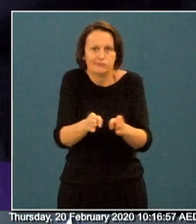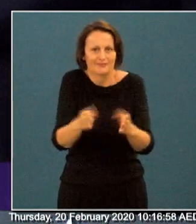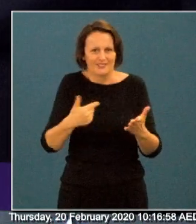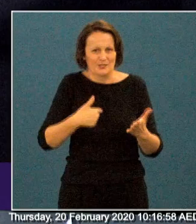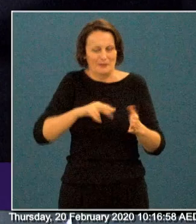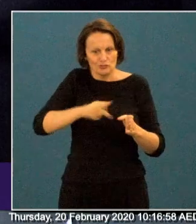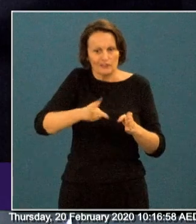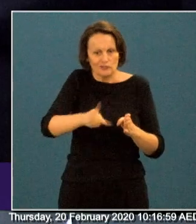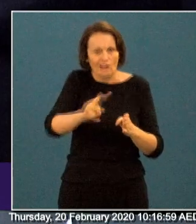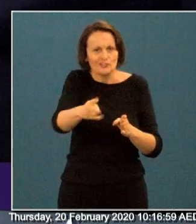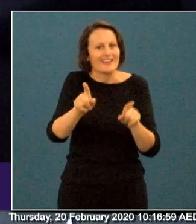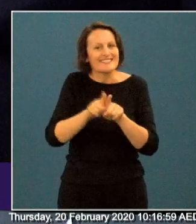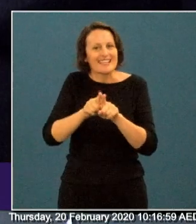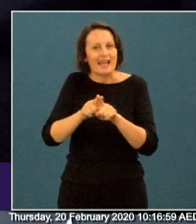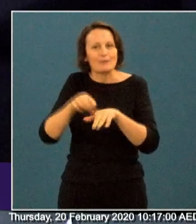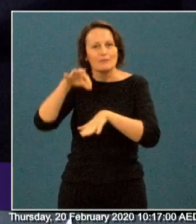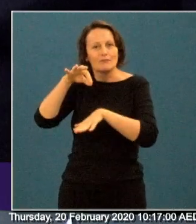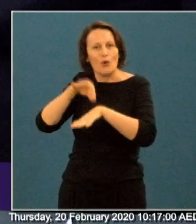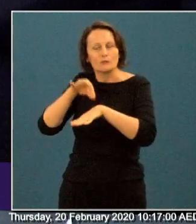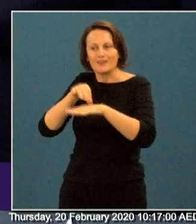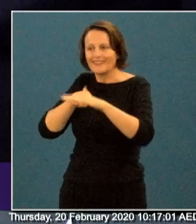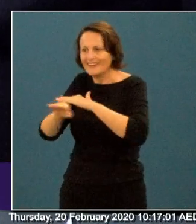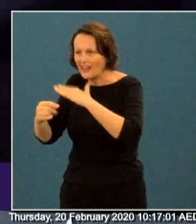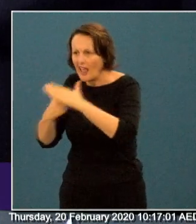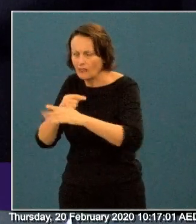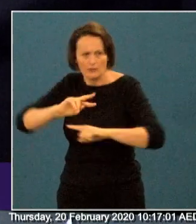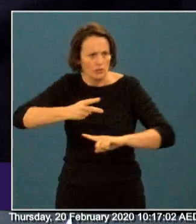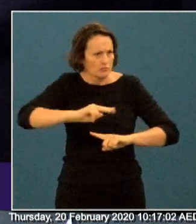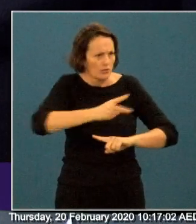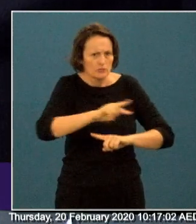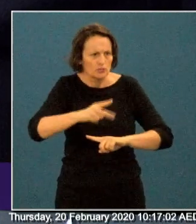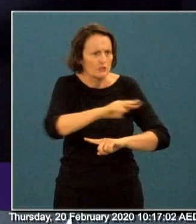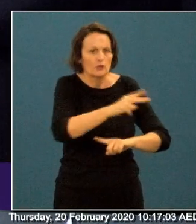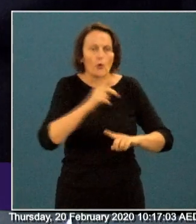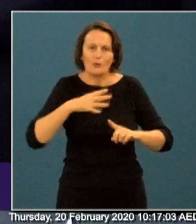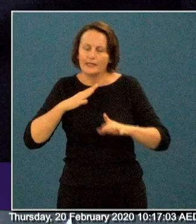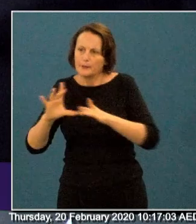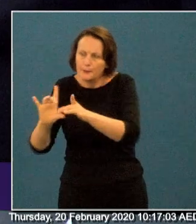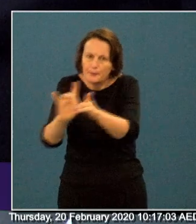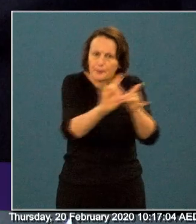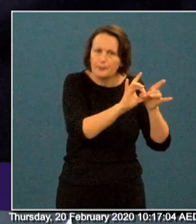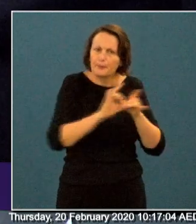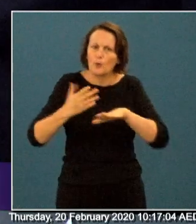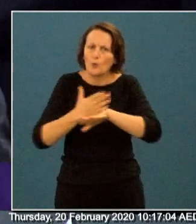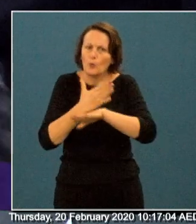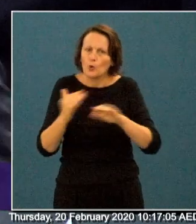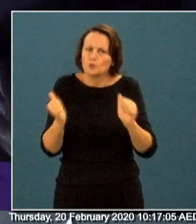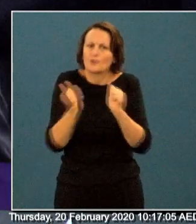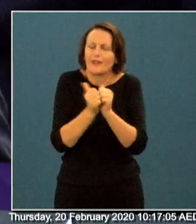So the coordination of that care is absolutely critical. And it's not — it's got to be holistic.